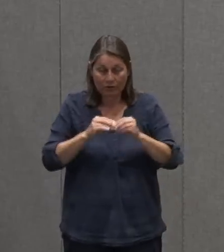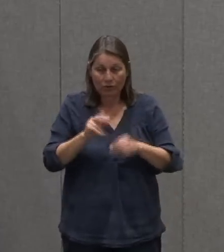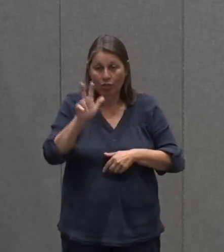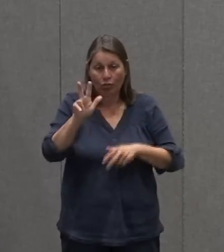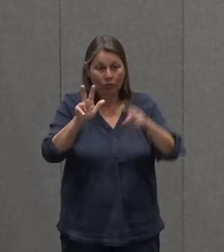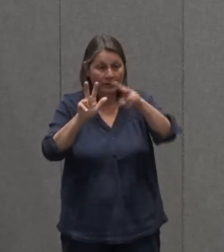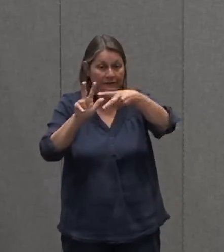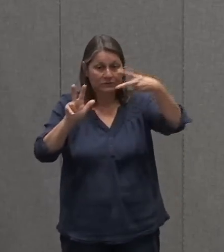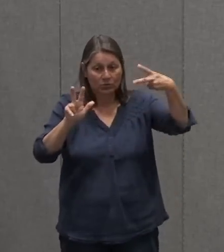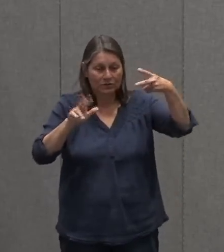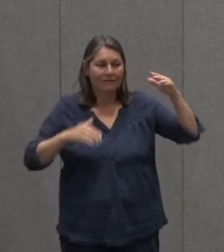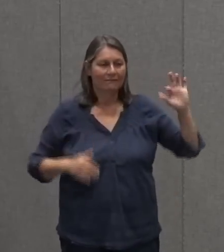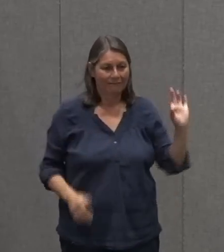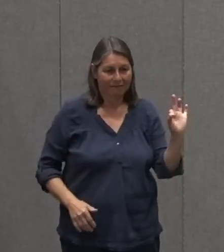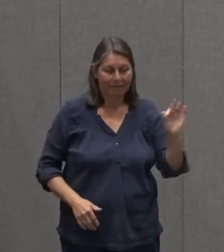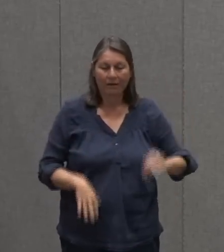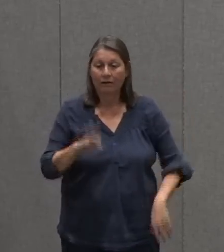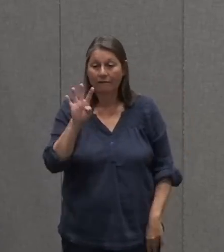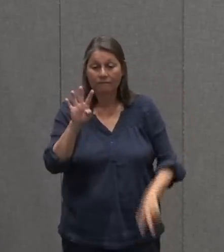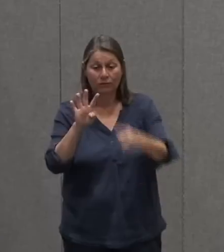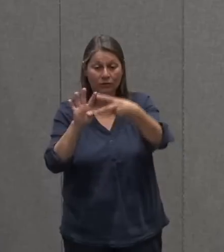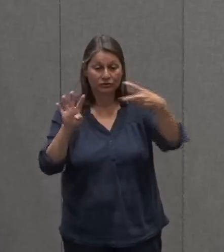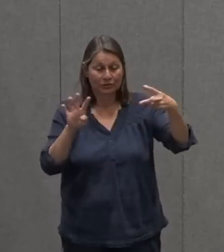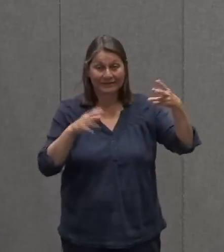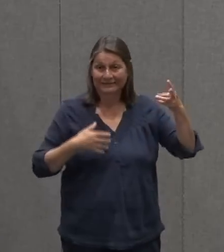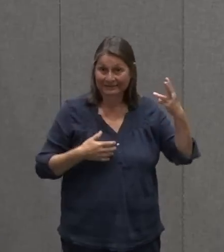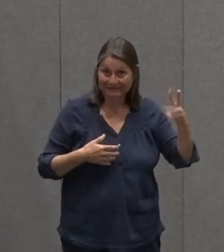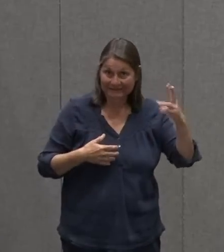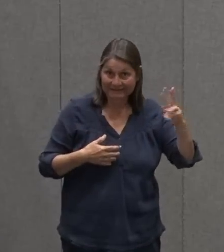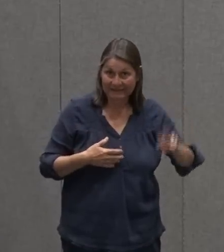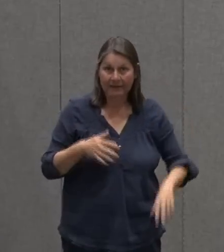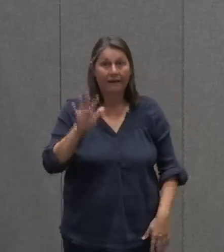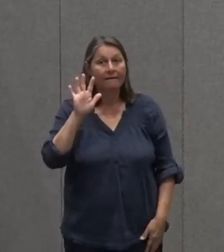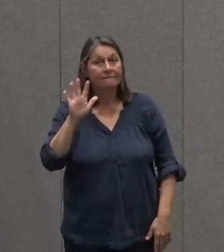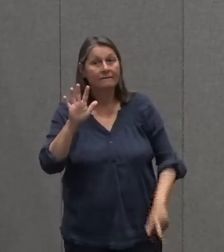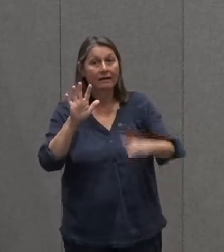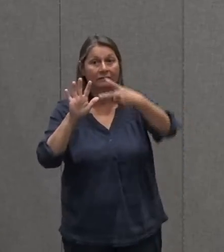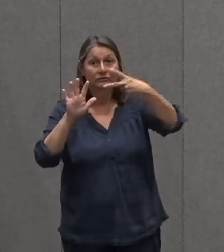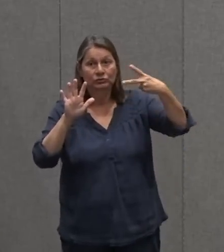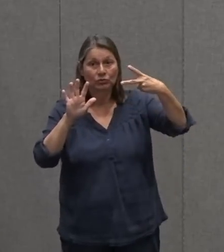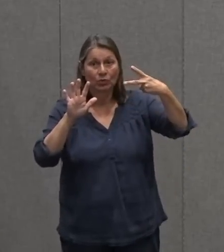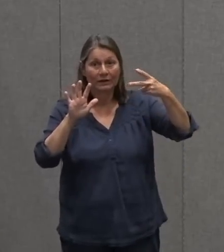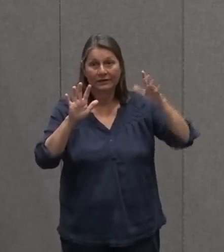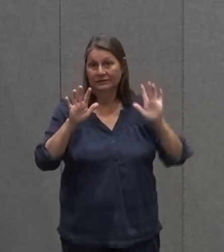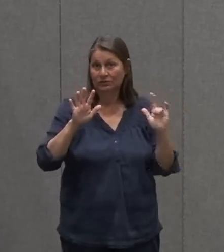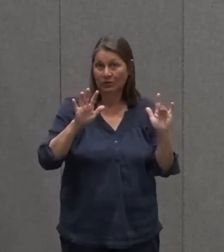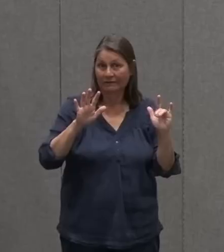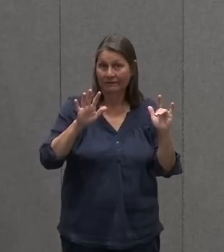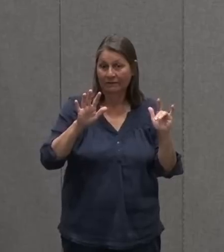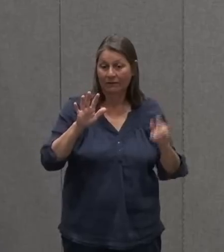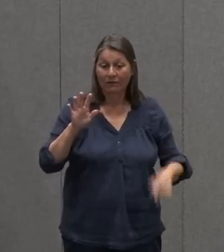four squared is 16, and five squared is 25. 43 doesn't have a square.